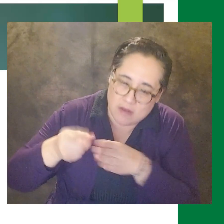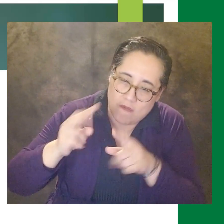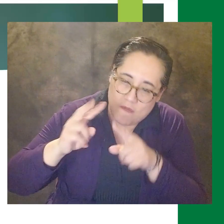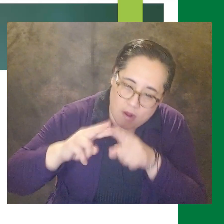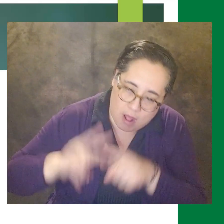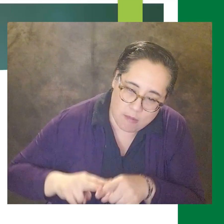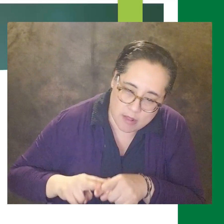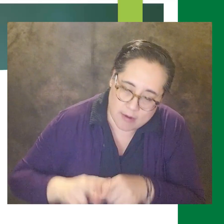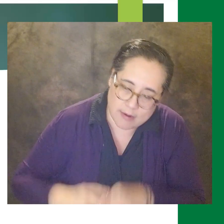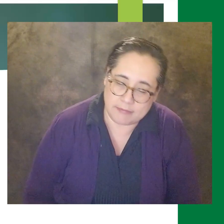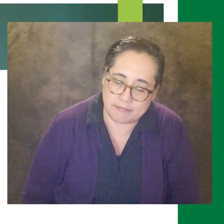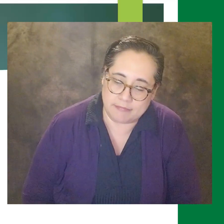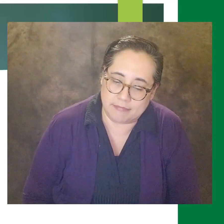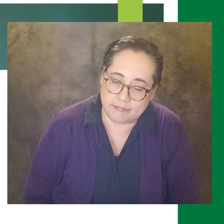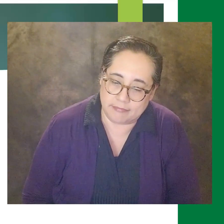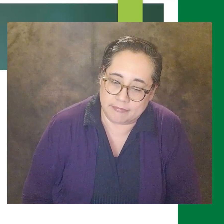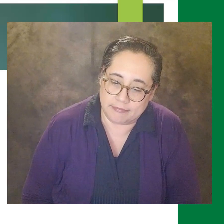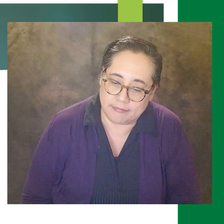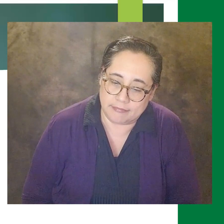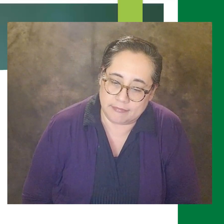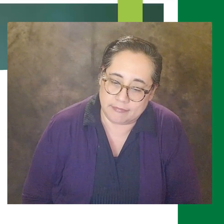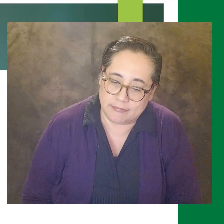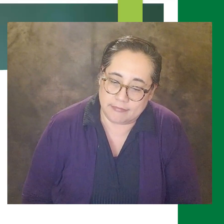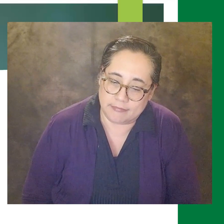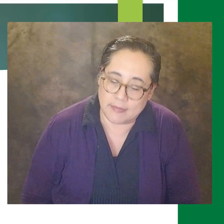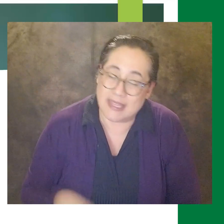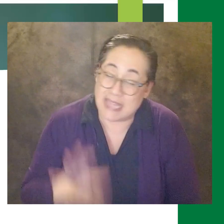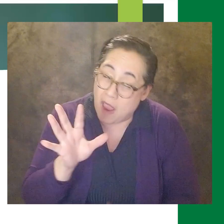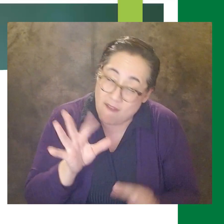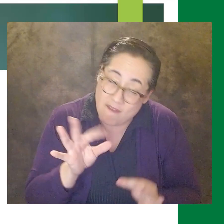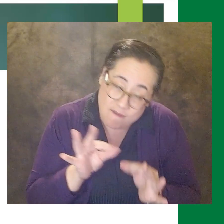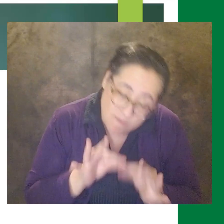Well, the very important point ... again, is that we can interpret ...